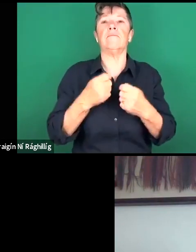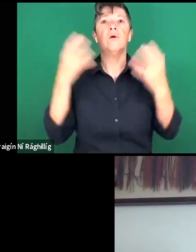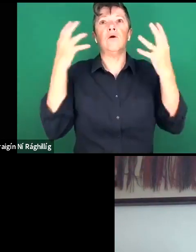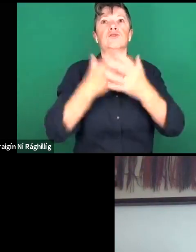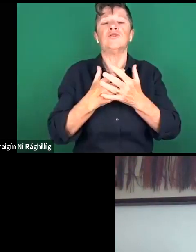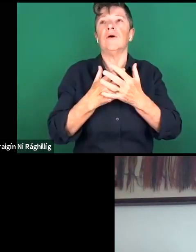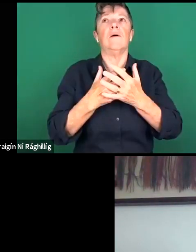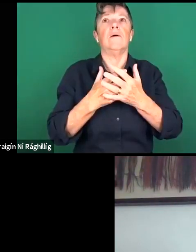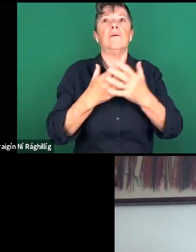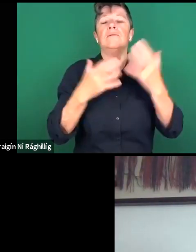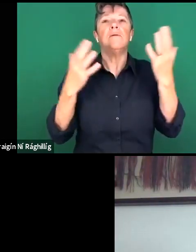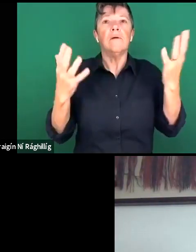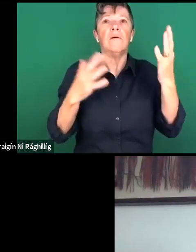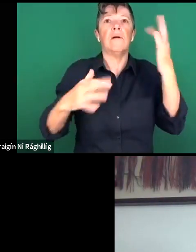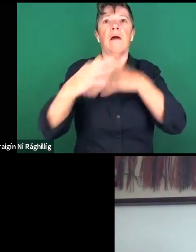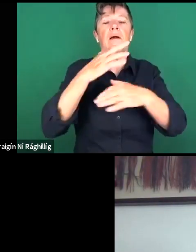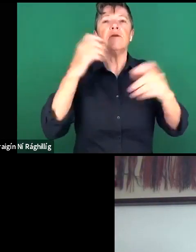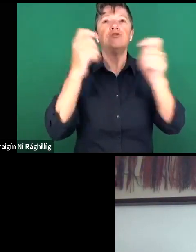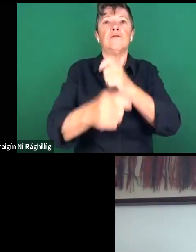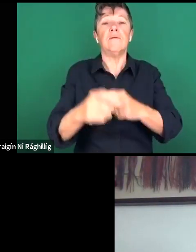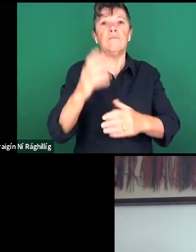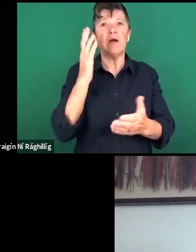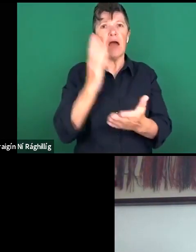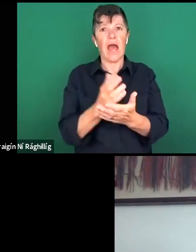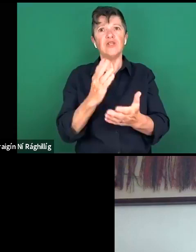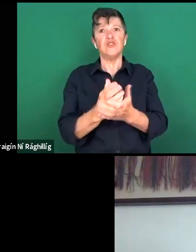about how these questions and problems are framed.